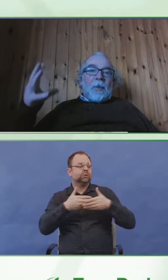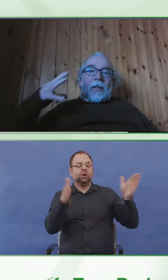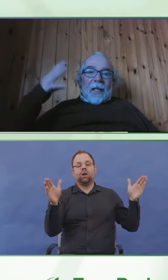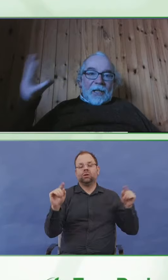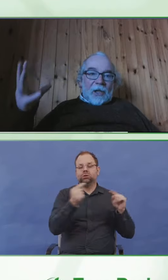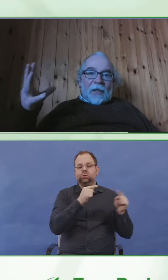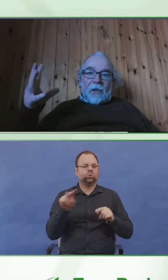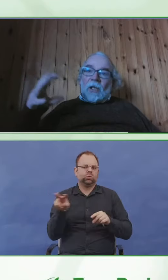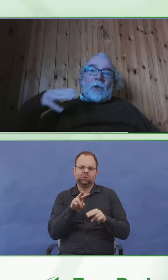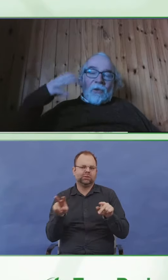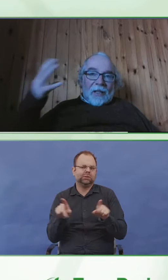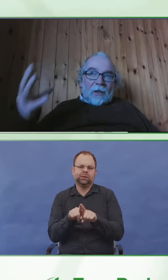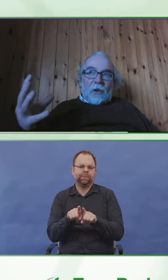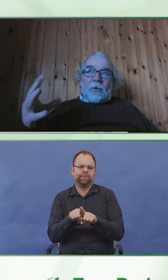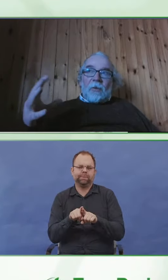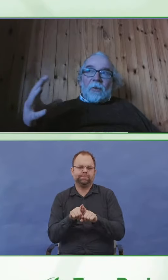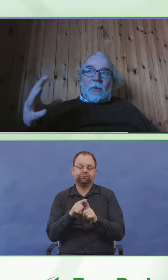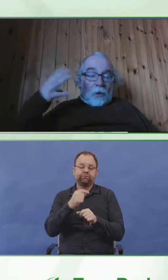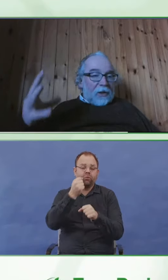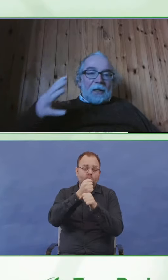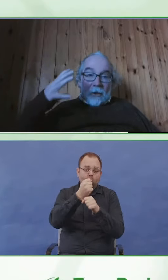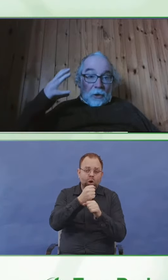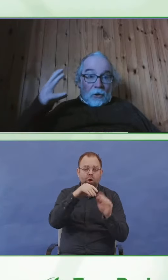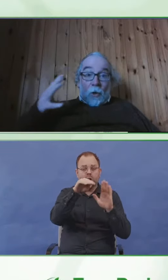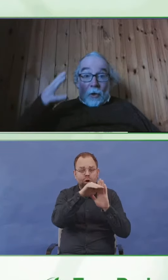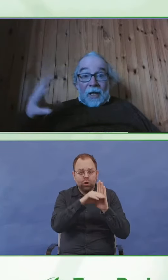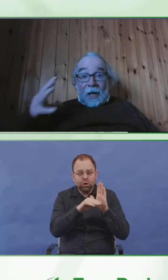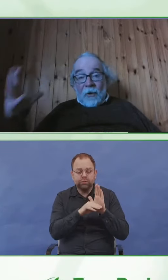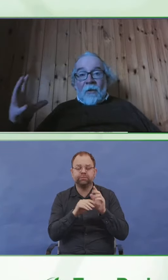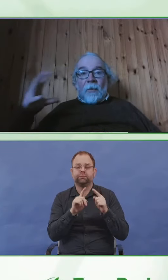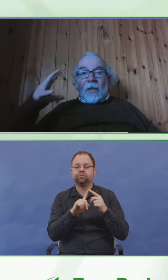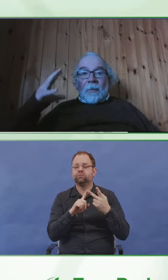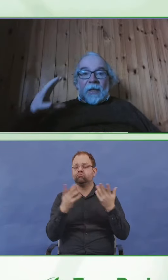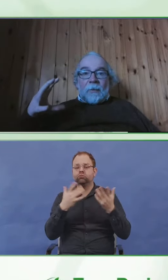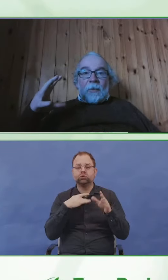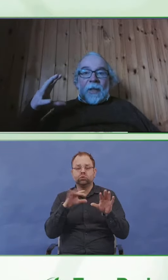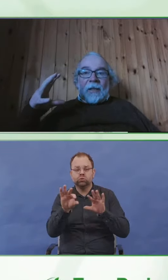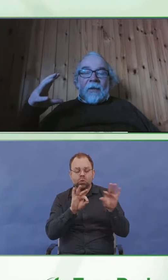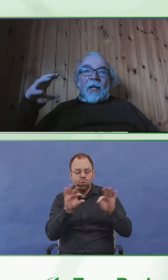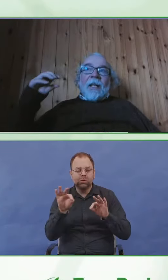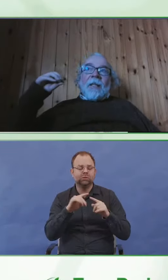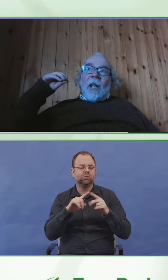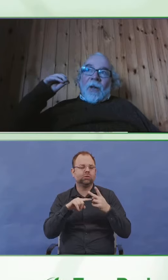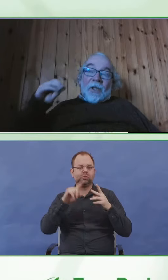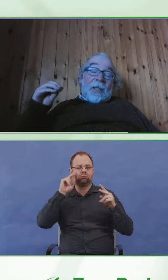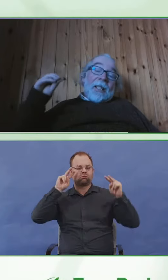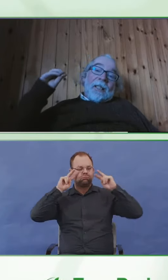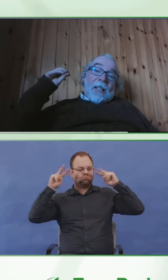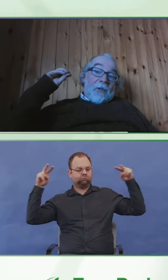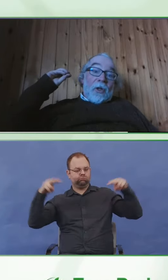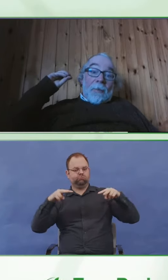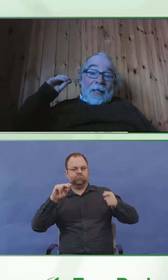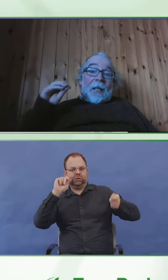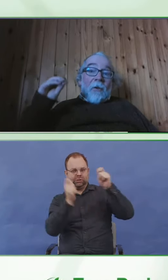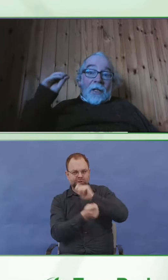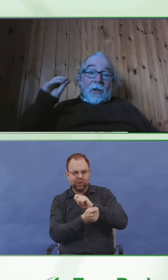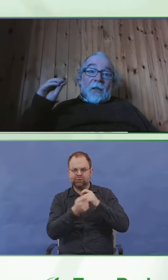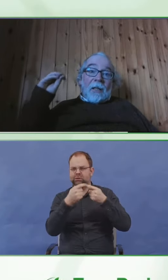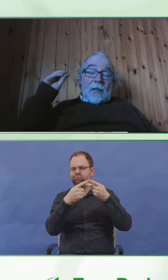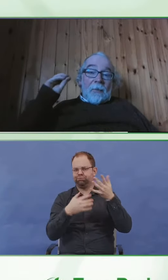European care strategy, I know it is not good enough disability perspective, the question, the fundamental question that the